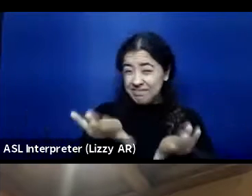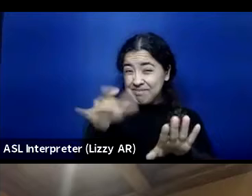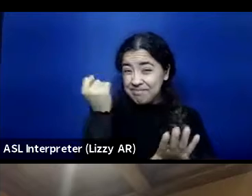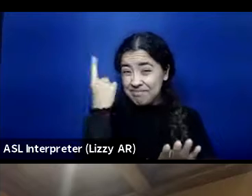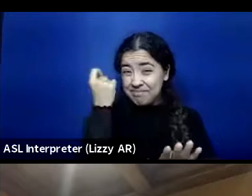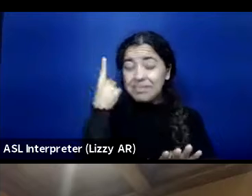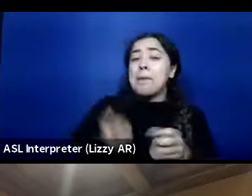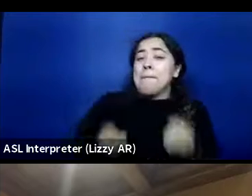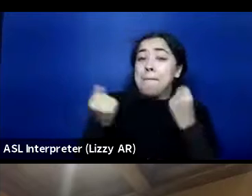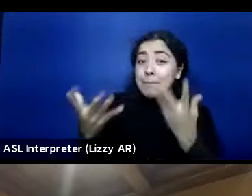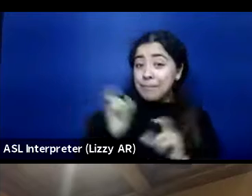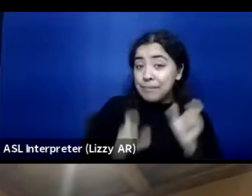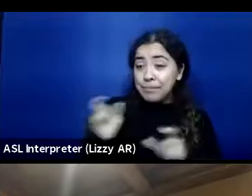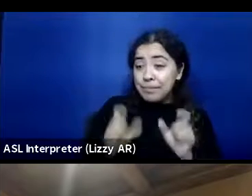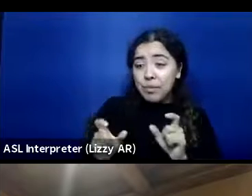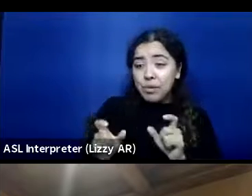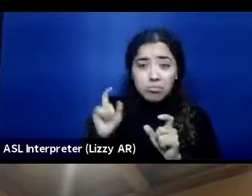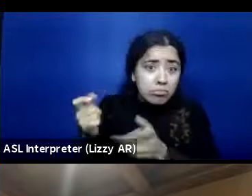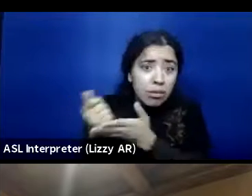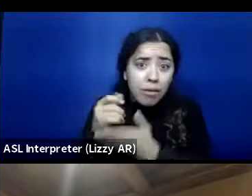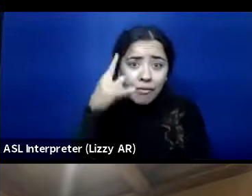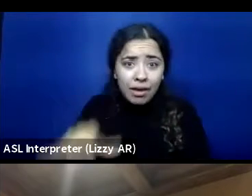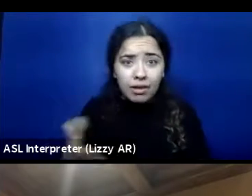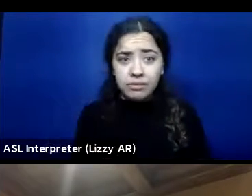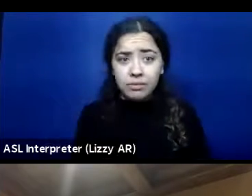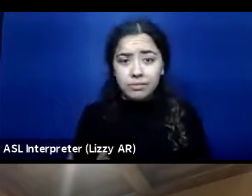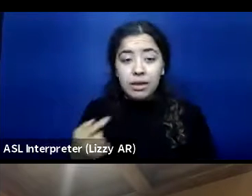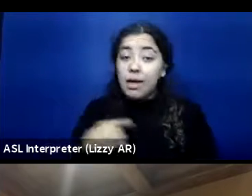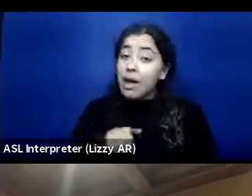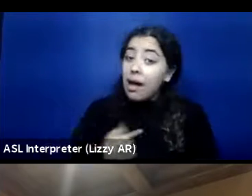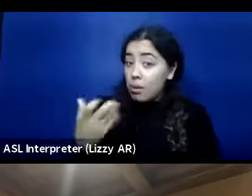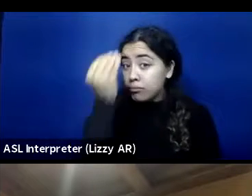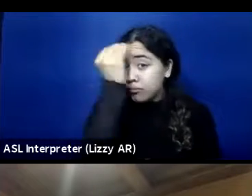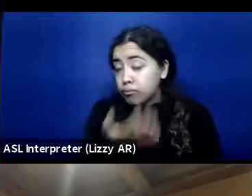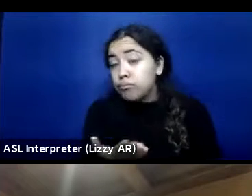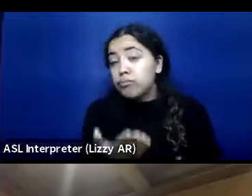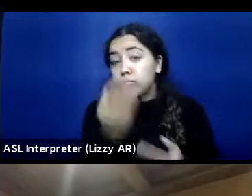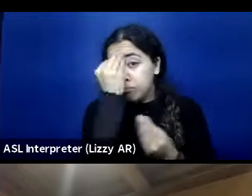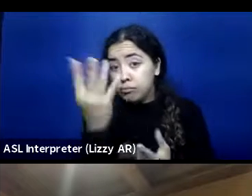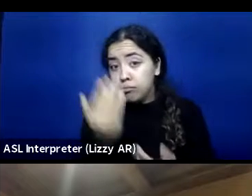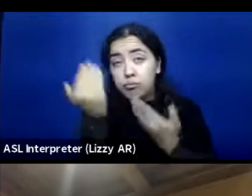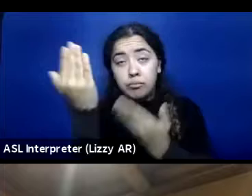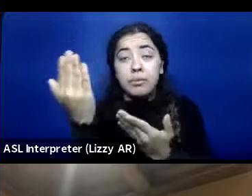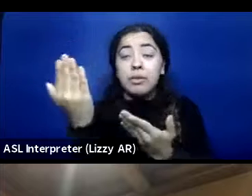And I would like to submit that, in fact, the numbers are much bigger, for two reasons.